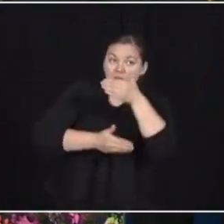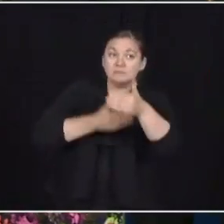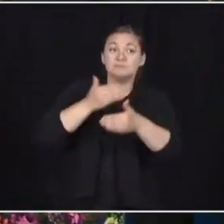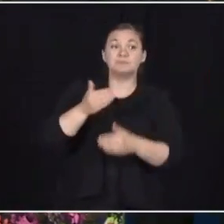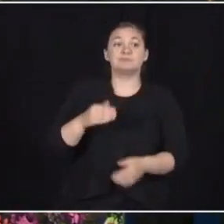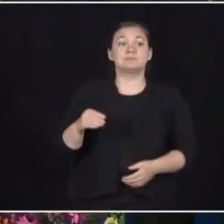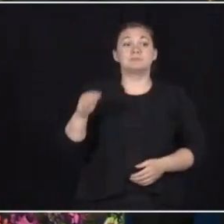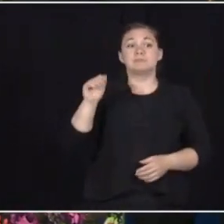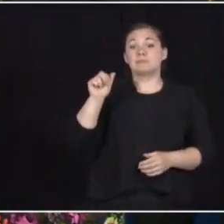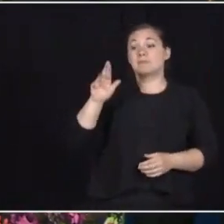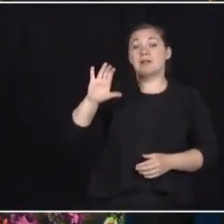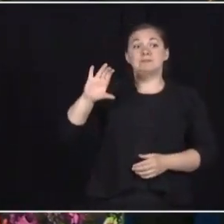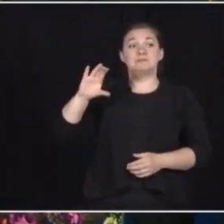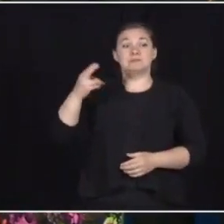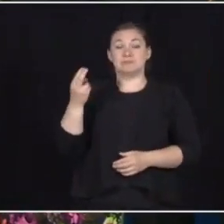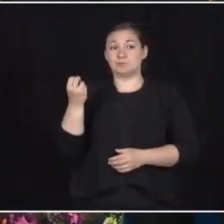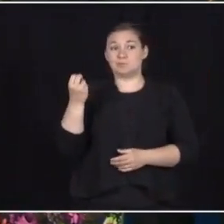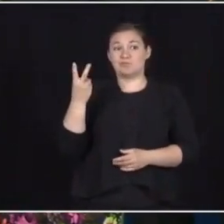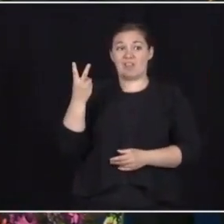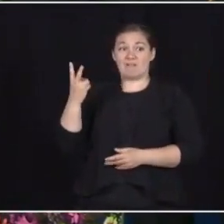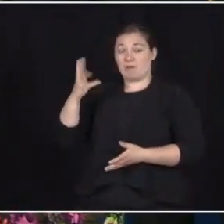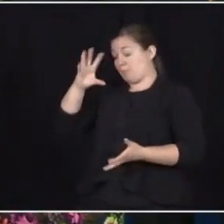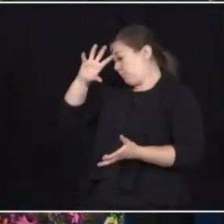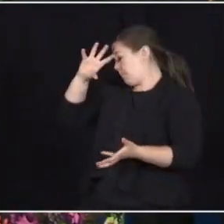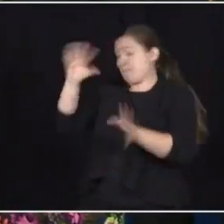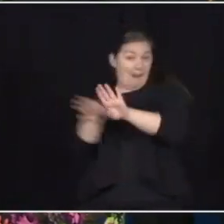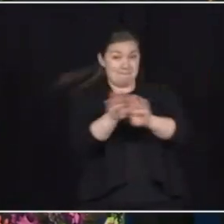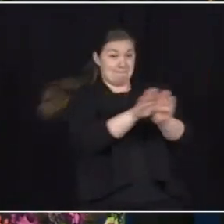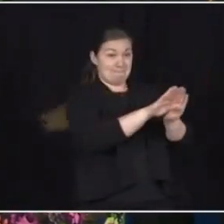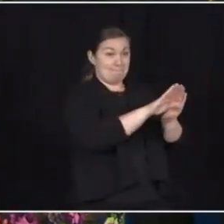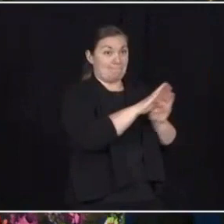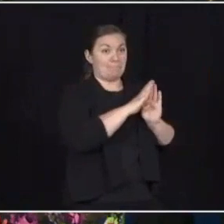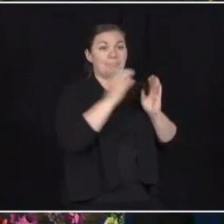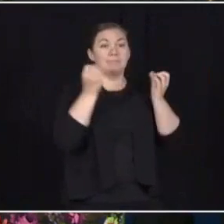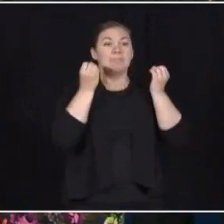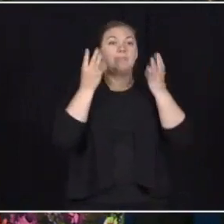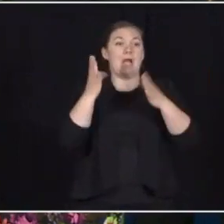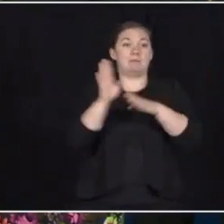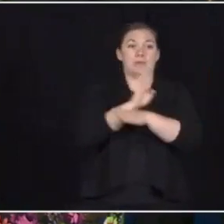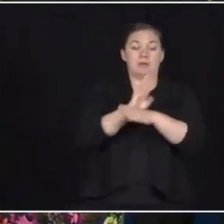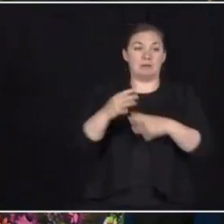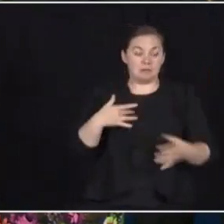continuing to support them. That is why we continue to consult see what the path forward is.